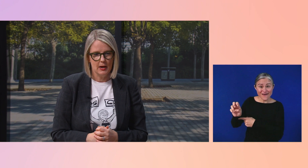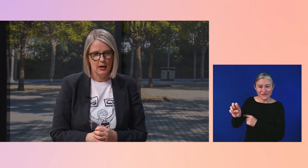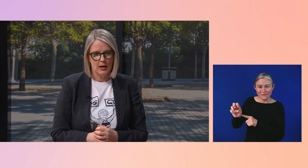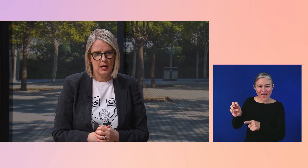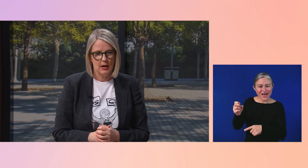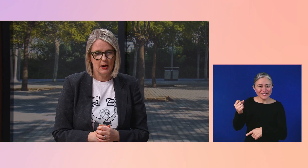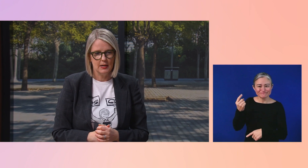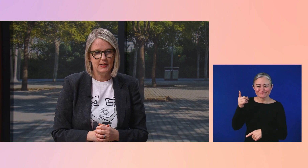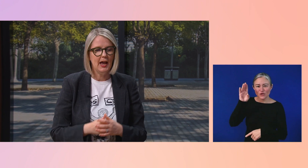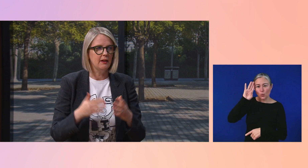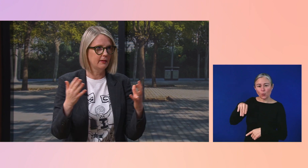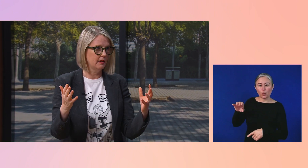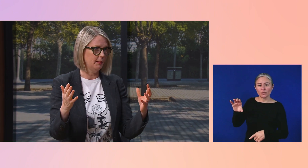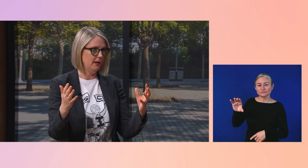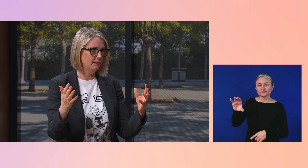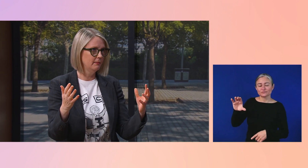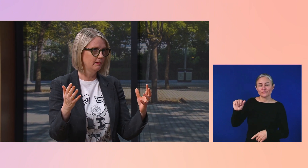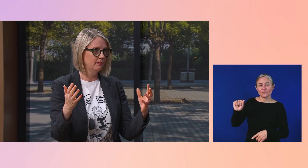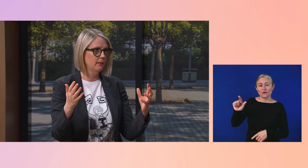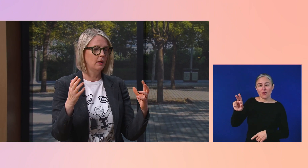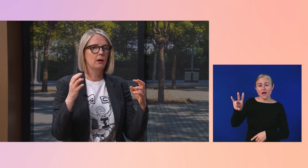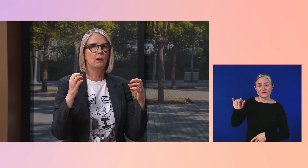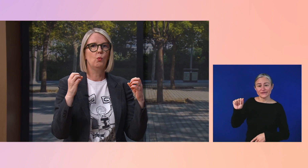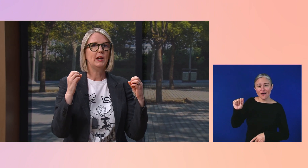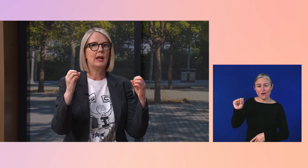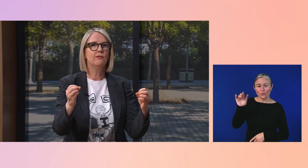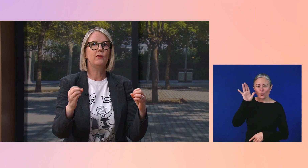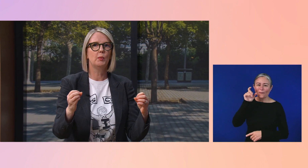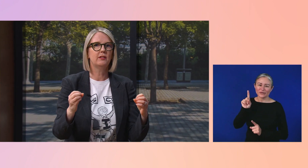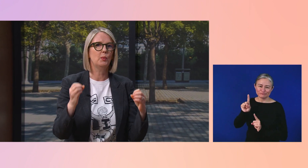Tell us a little bit. What influence,